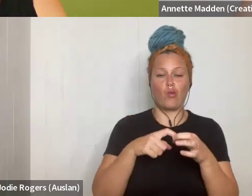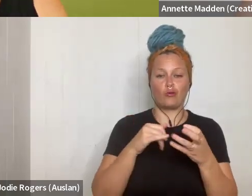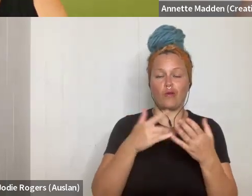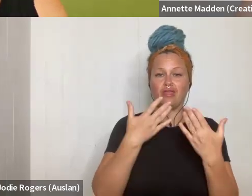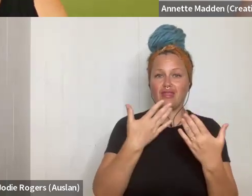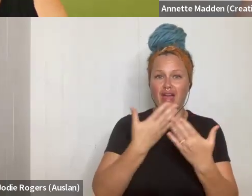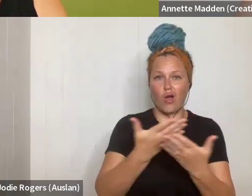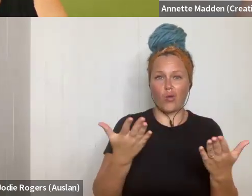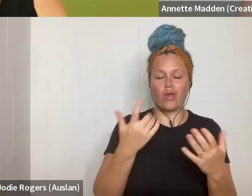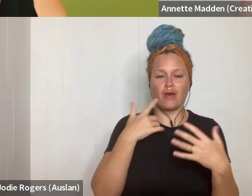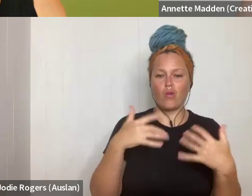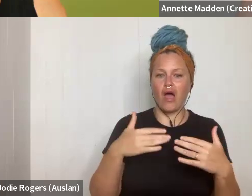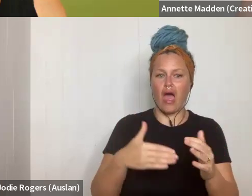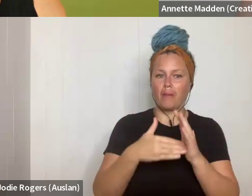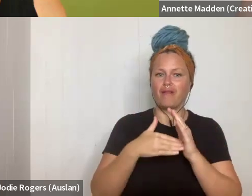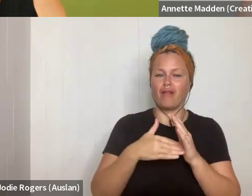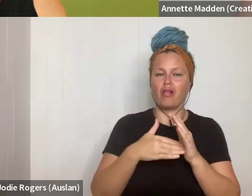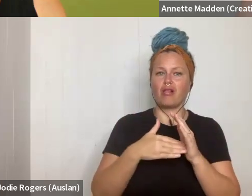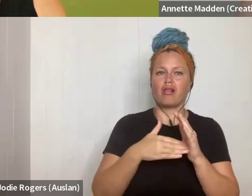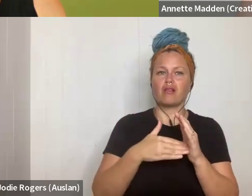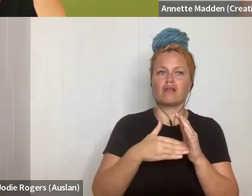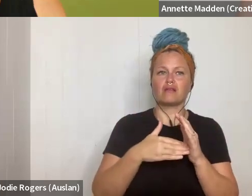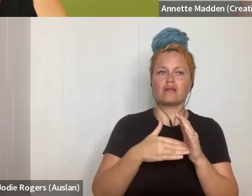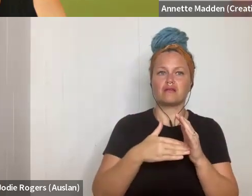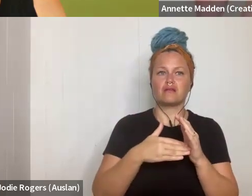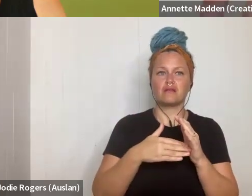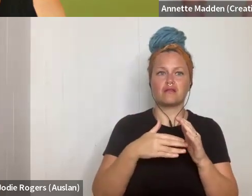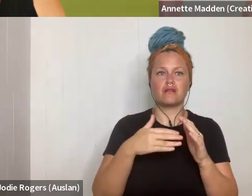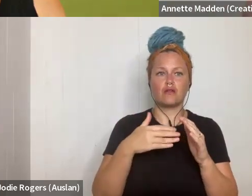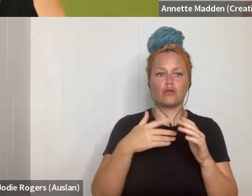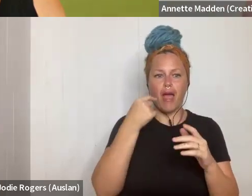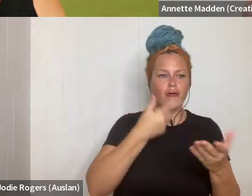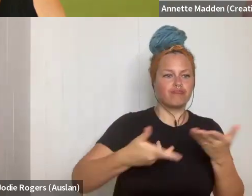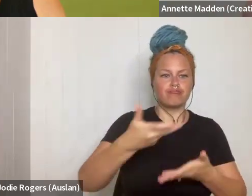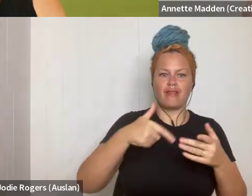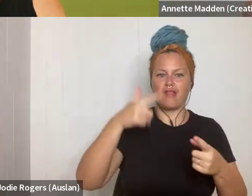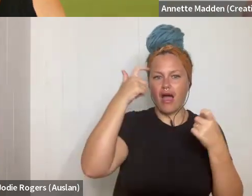Are.